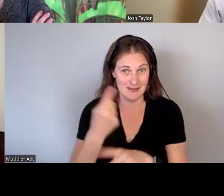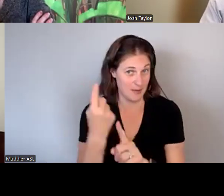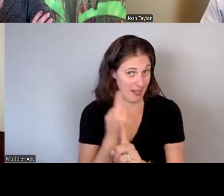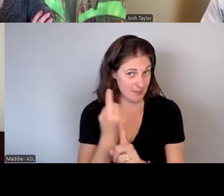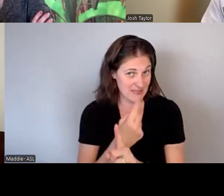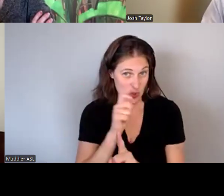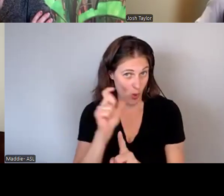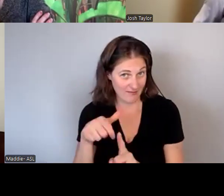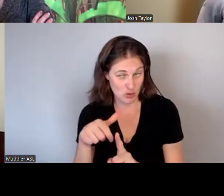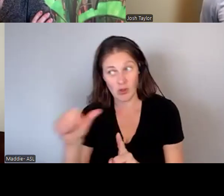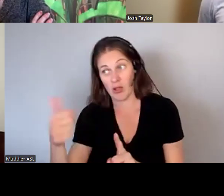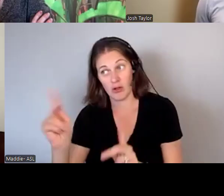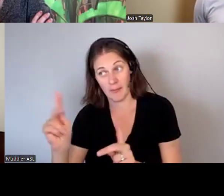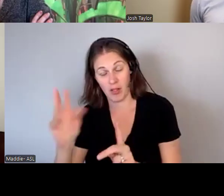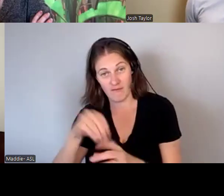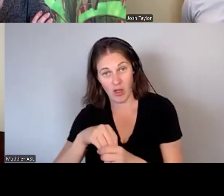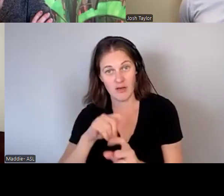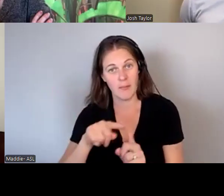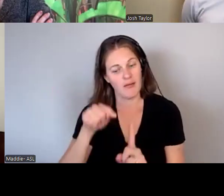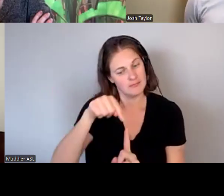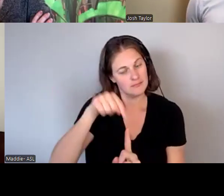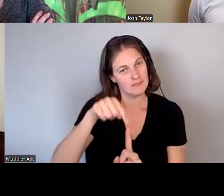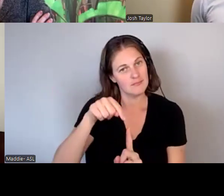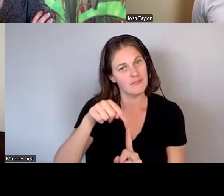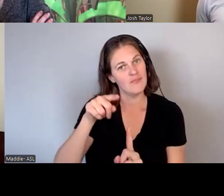that can, you know, help to further include this population,